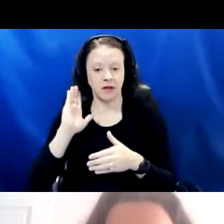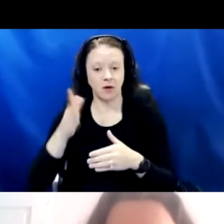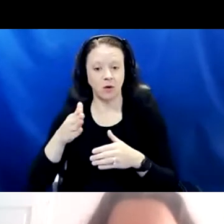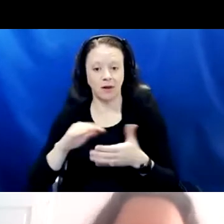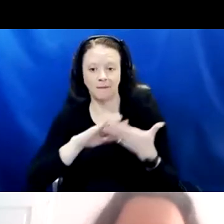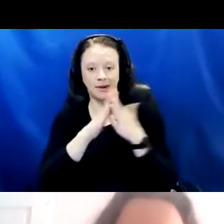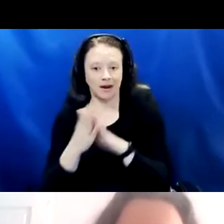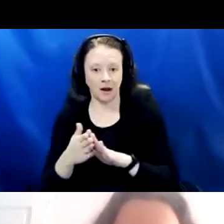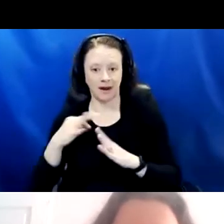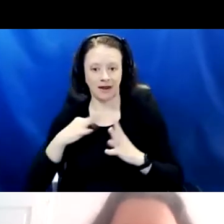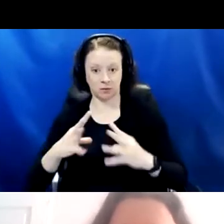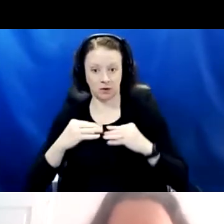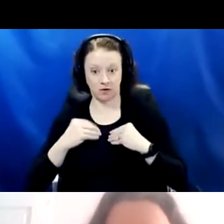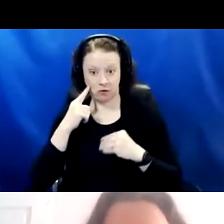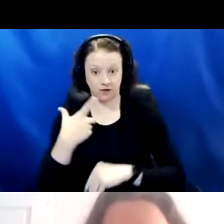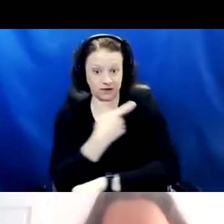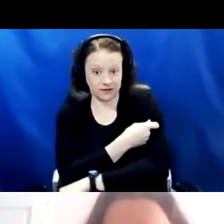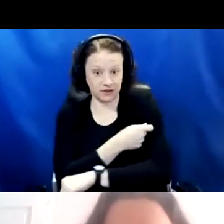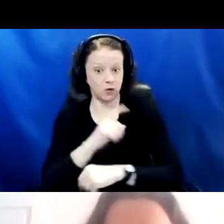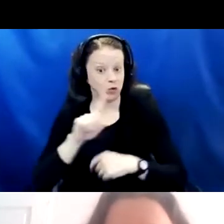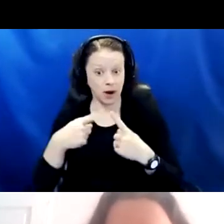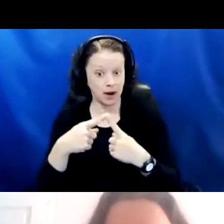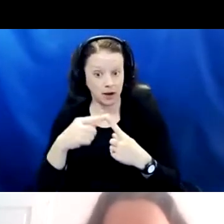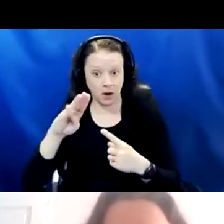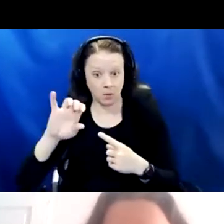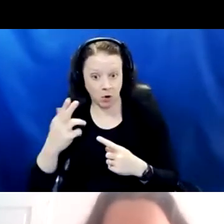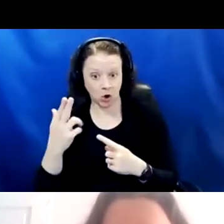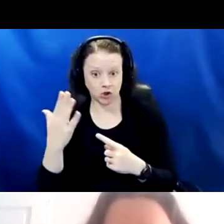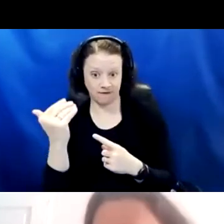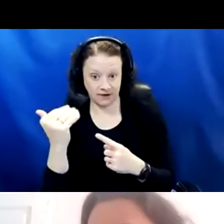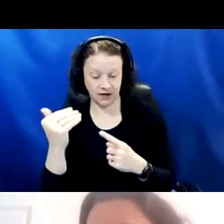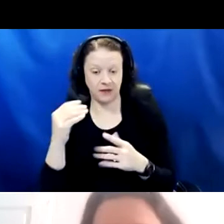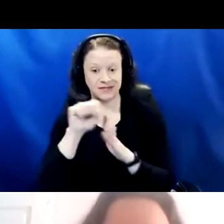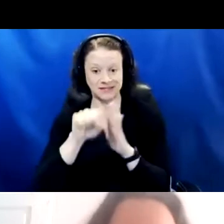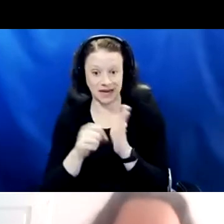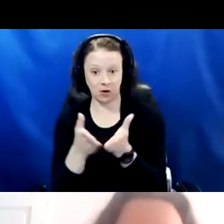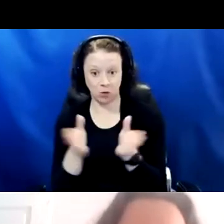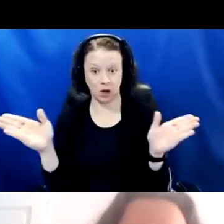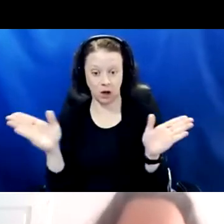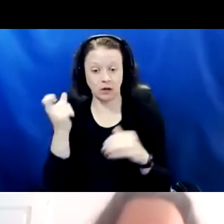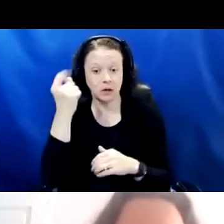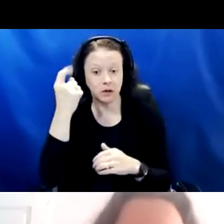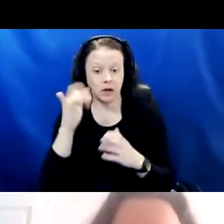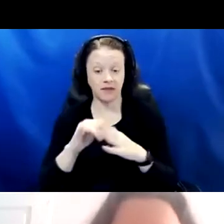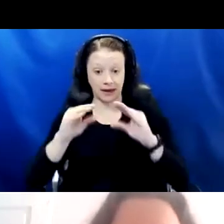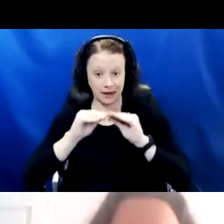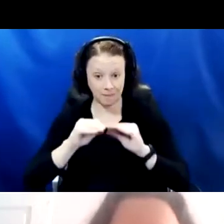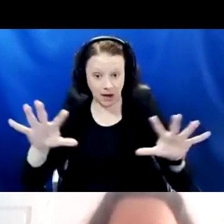for the vaccine on March 15 statewide. This came out in the Provider Bulletin February 12th